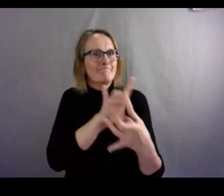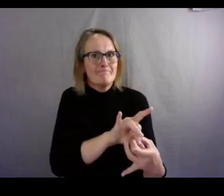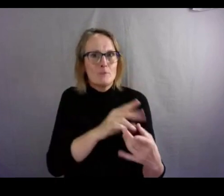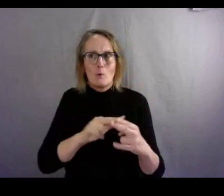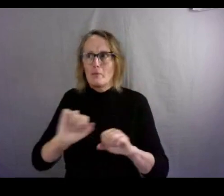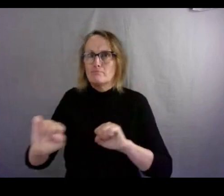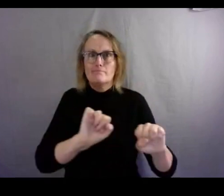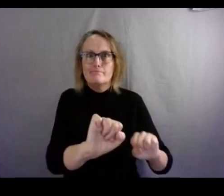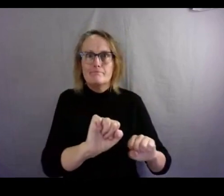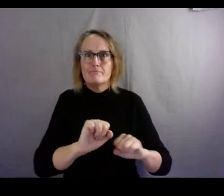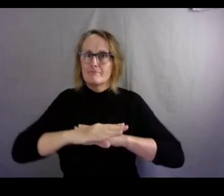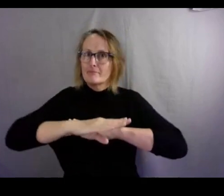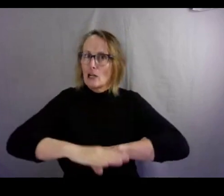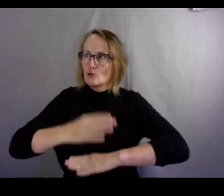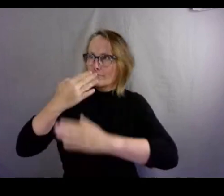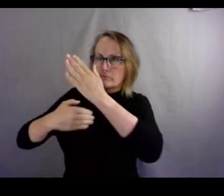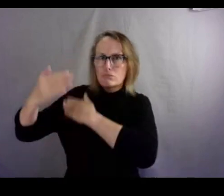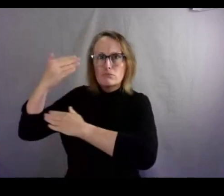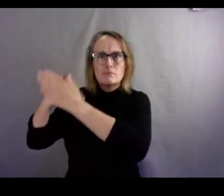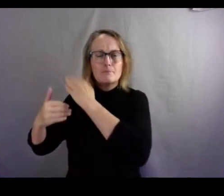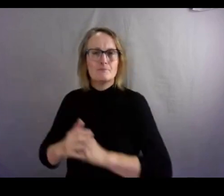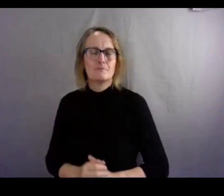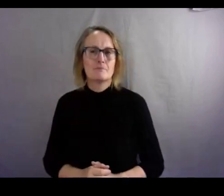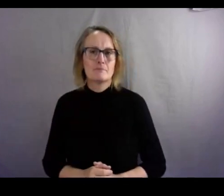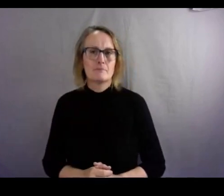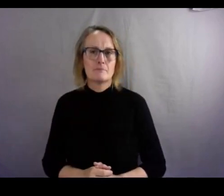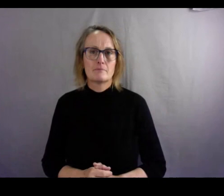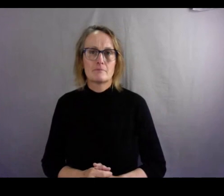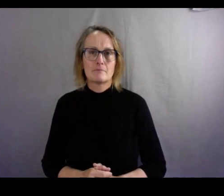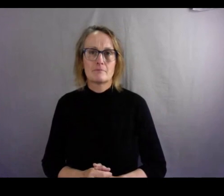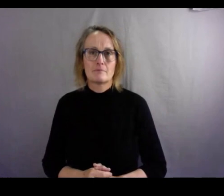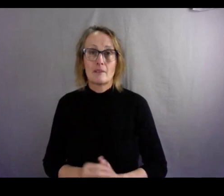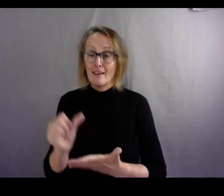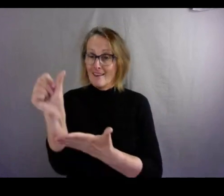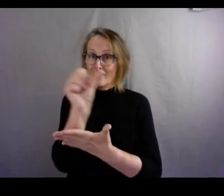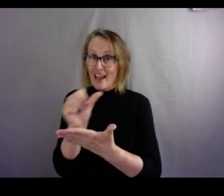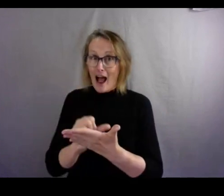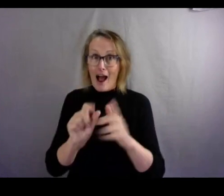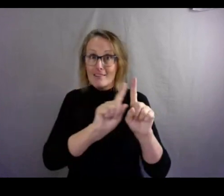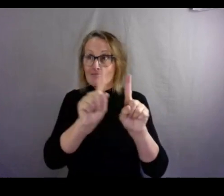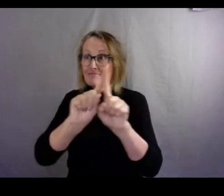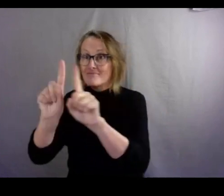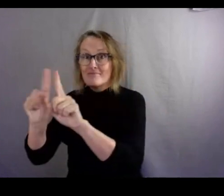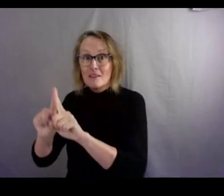The artworks depict the depth of a beautiful, beautiful culture with a strong striking culture